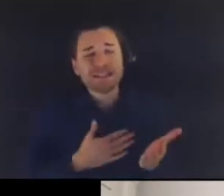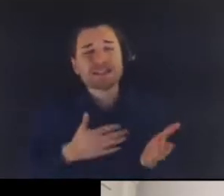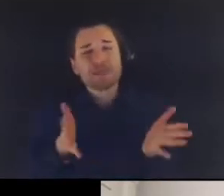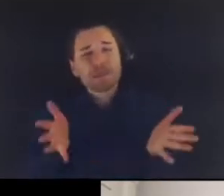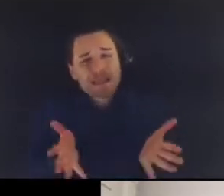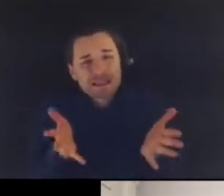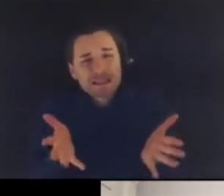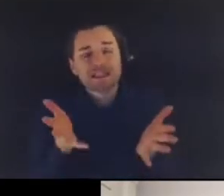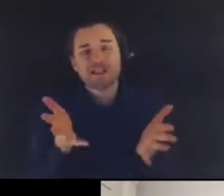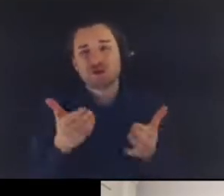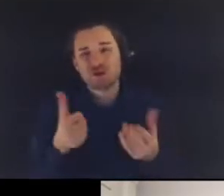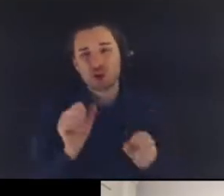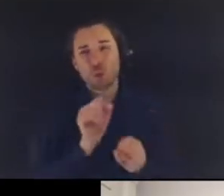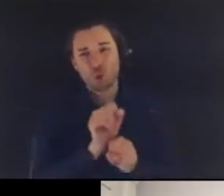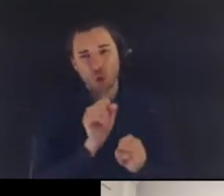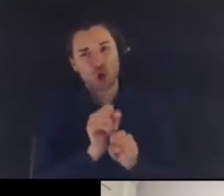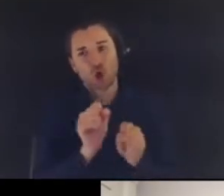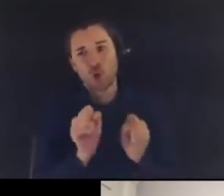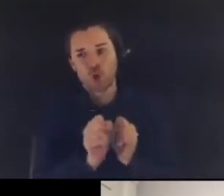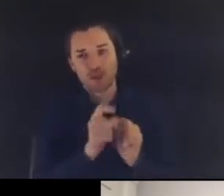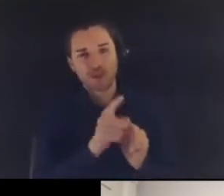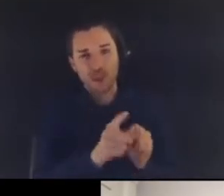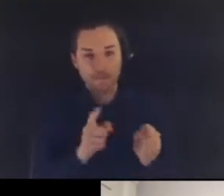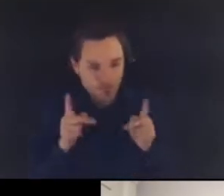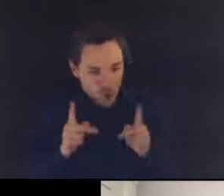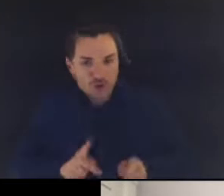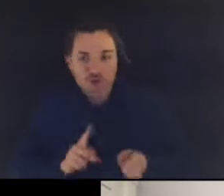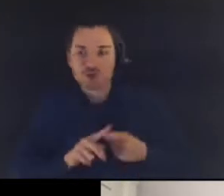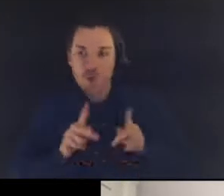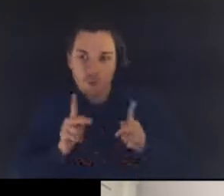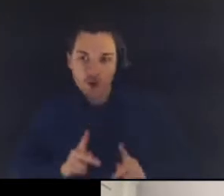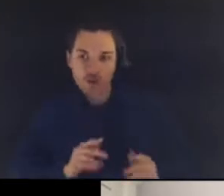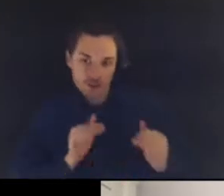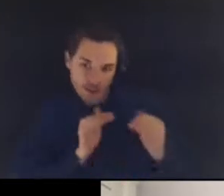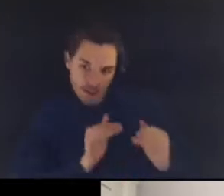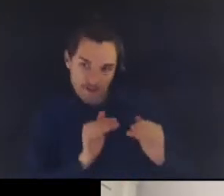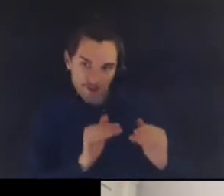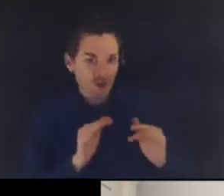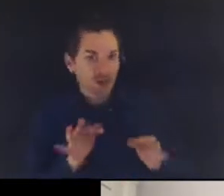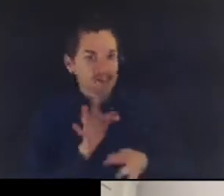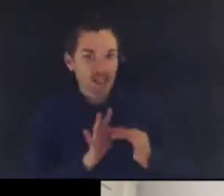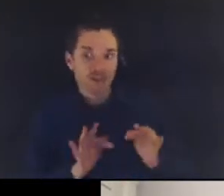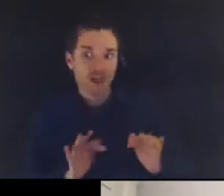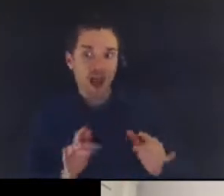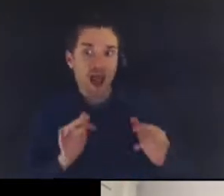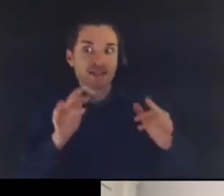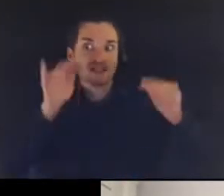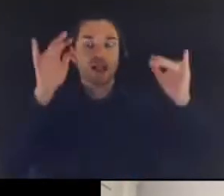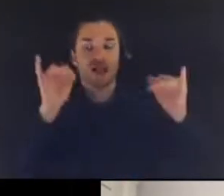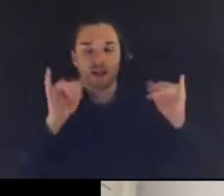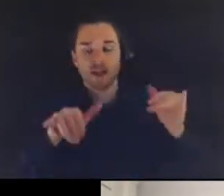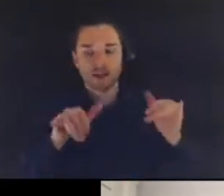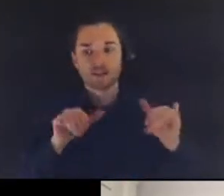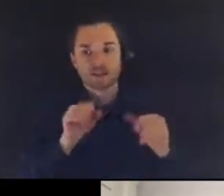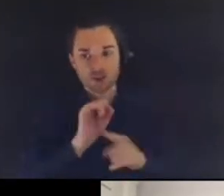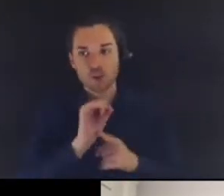work with them on a personal level rather than escalate the situation. And if you feel